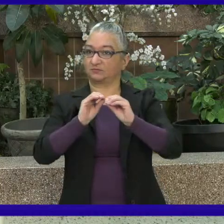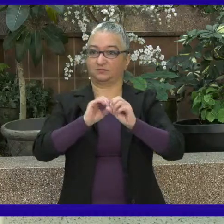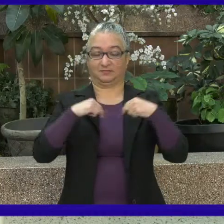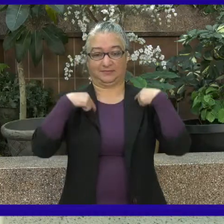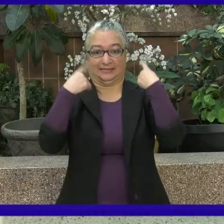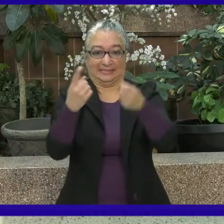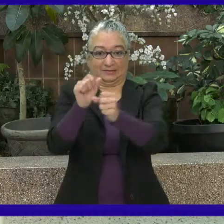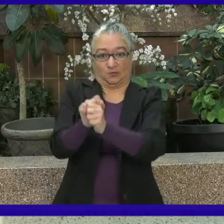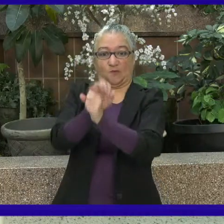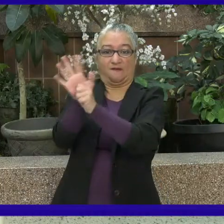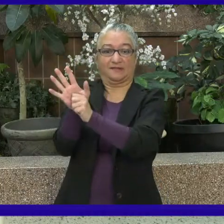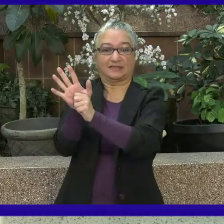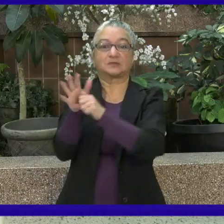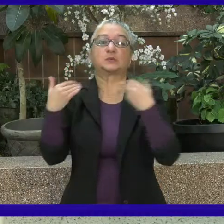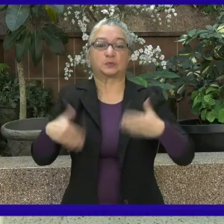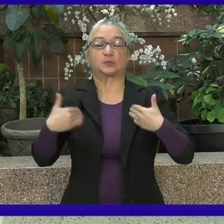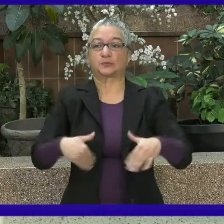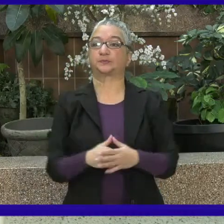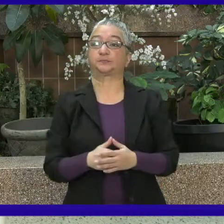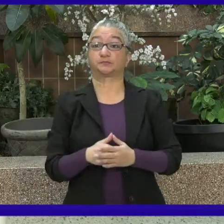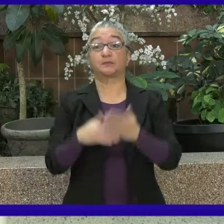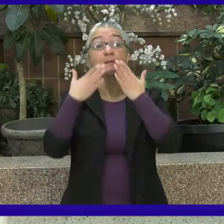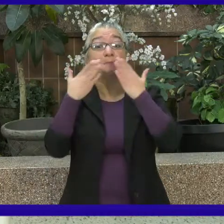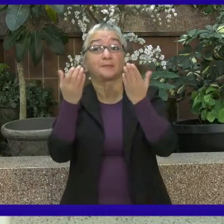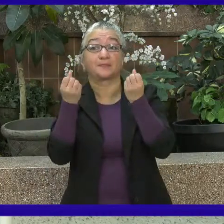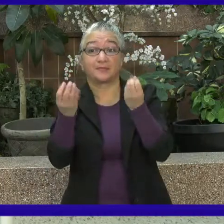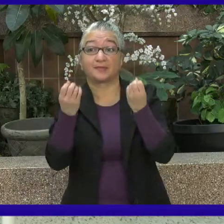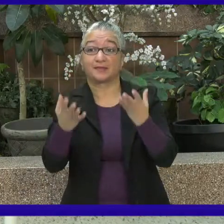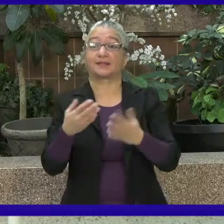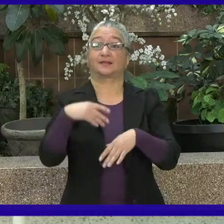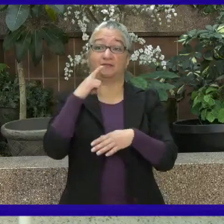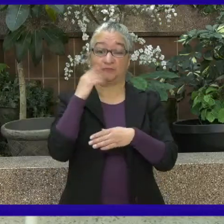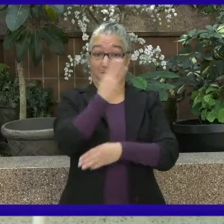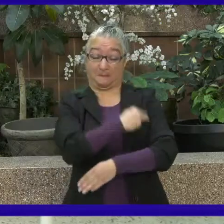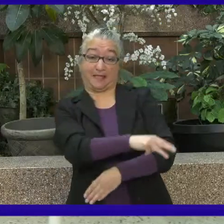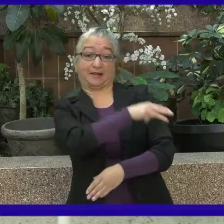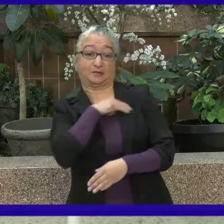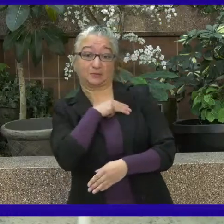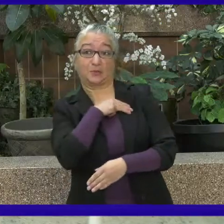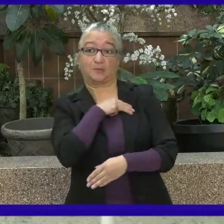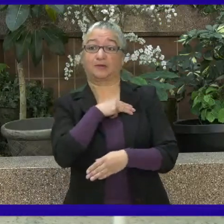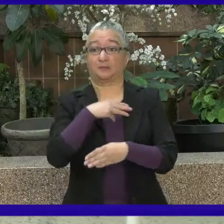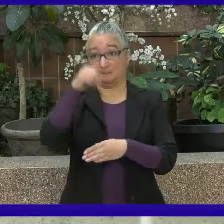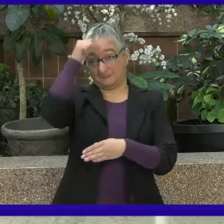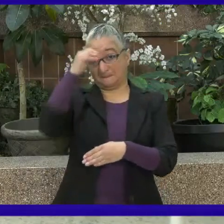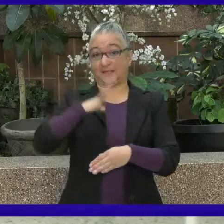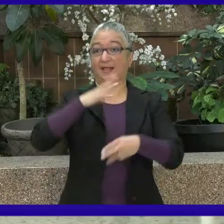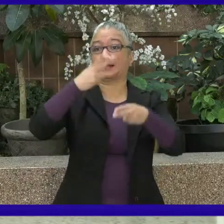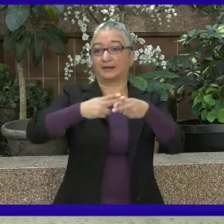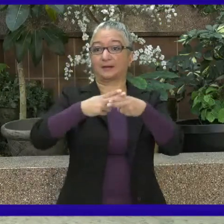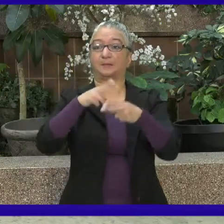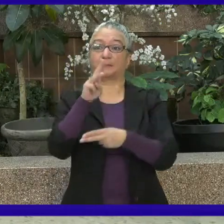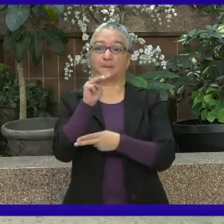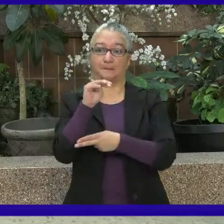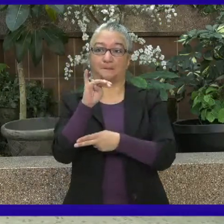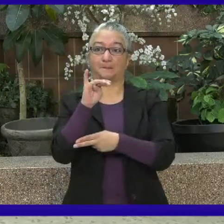manitoba and michael benaroche i appreciate the university's generosity in allowing the protect mb